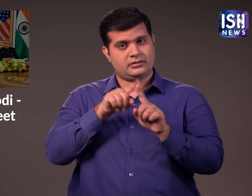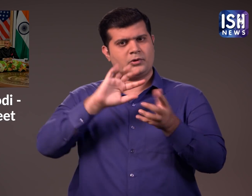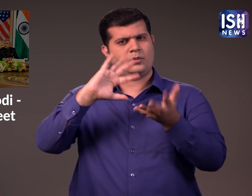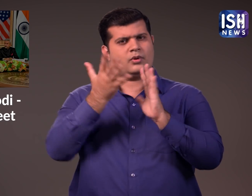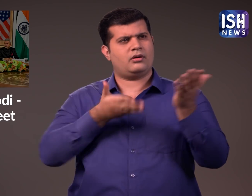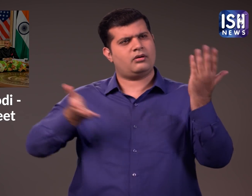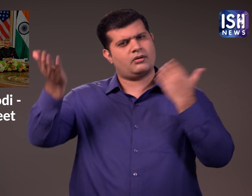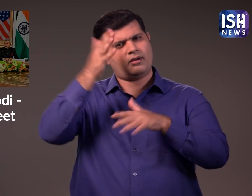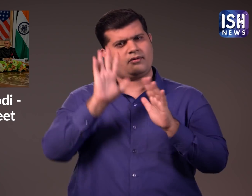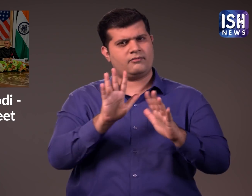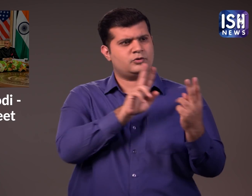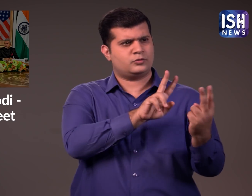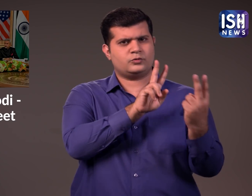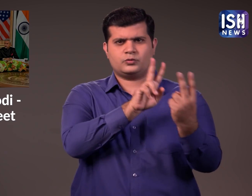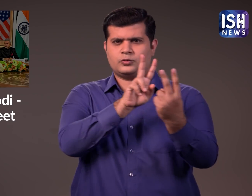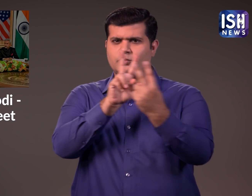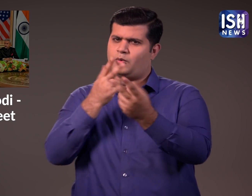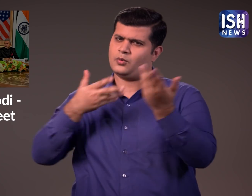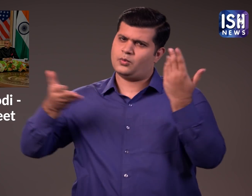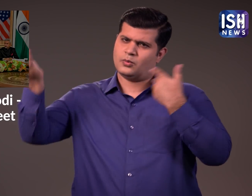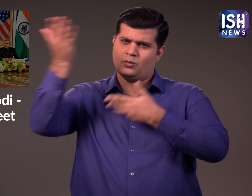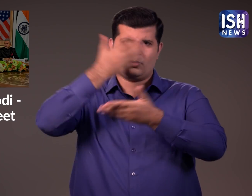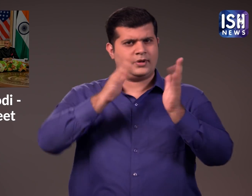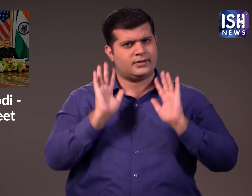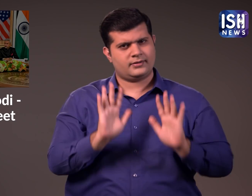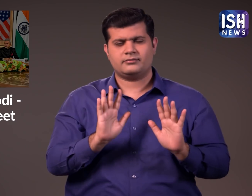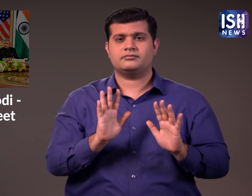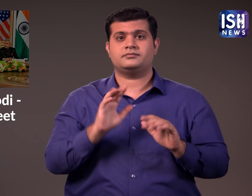2+2 talks are held all over the world.